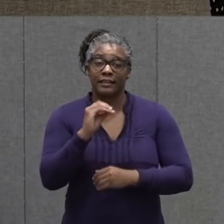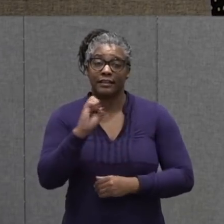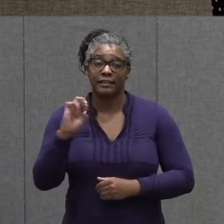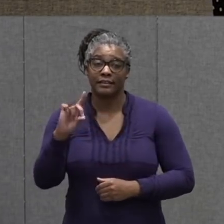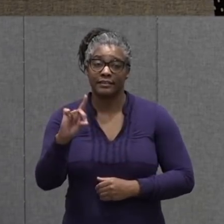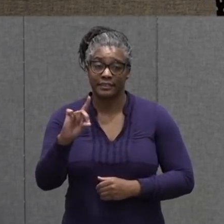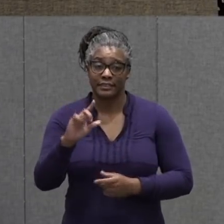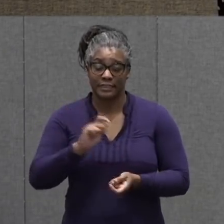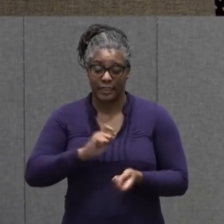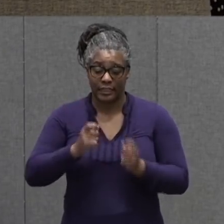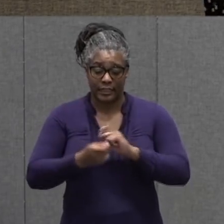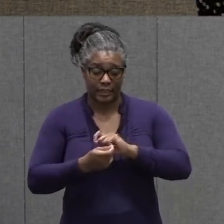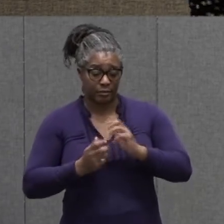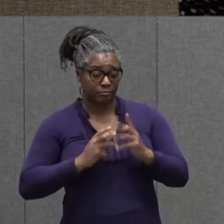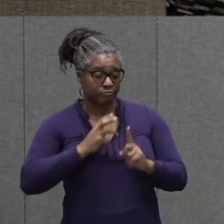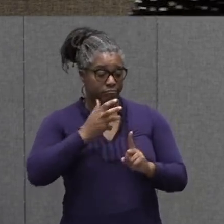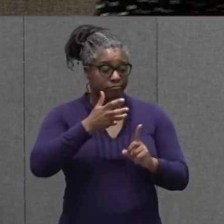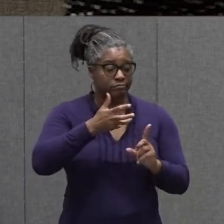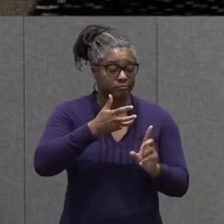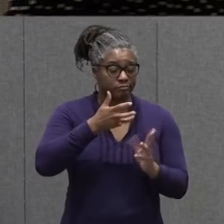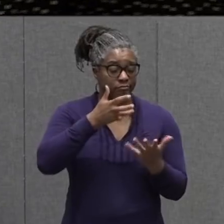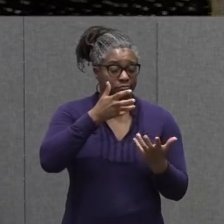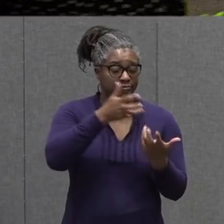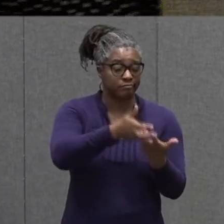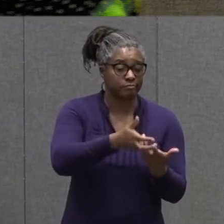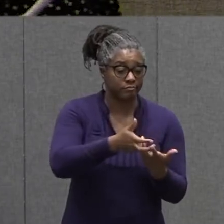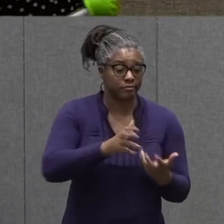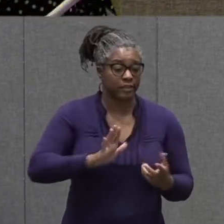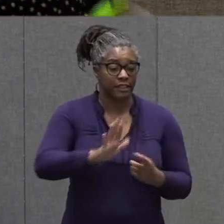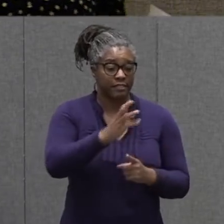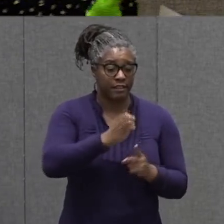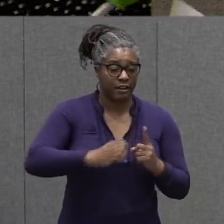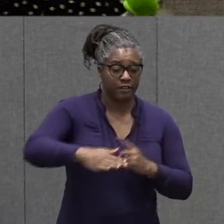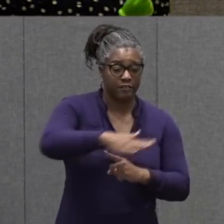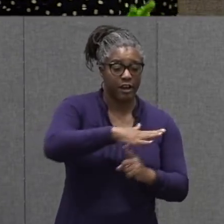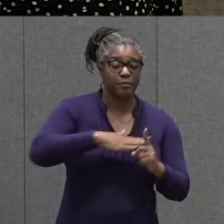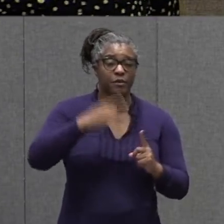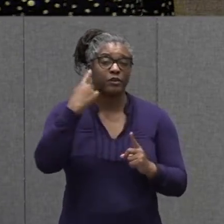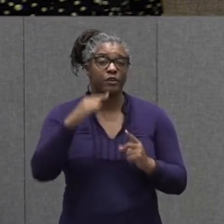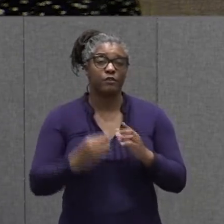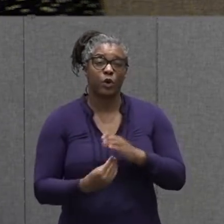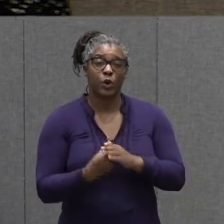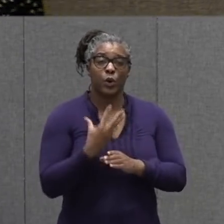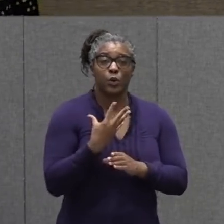so that they can grow and thrive. All right, so that was our first read.